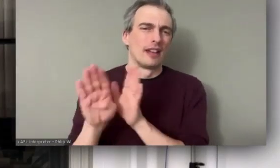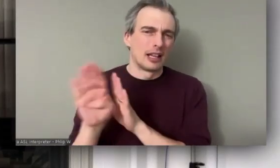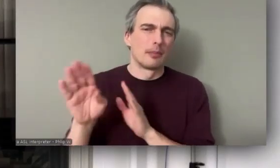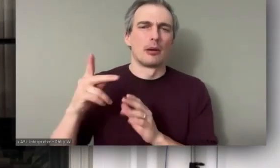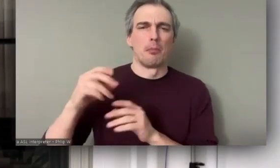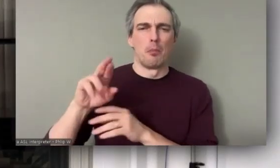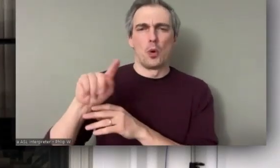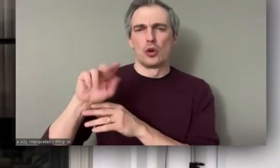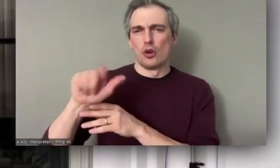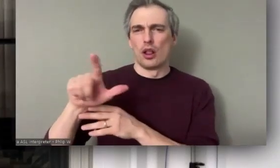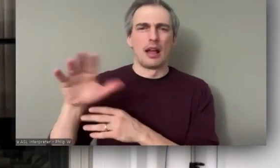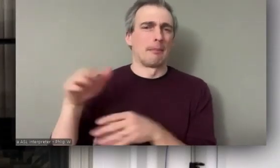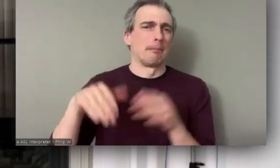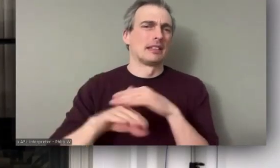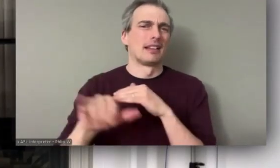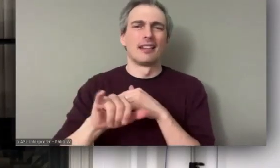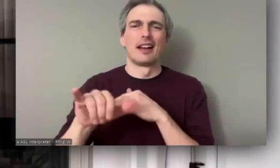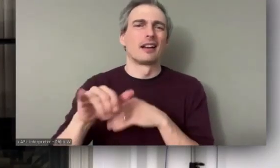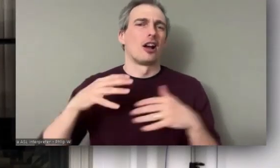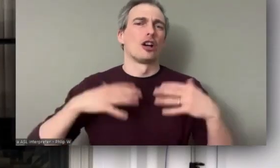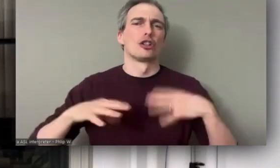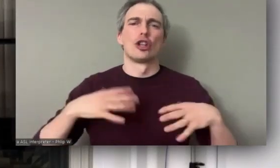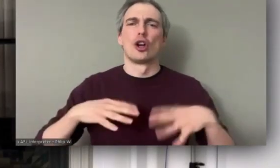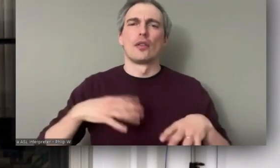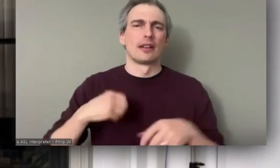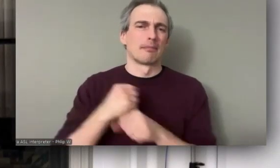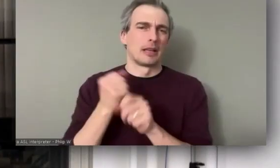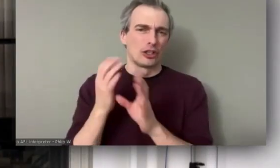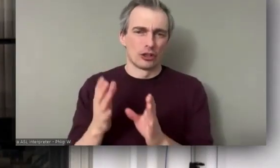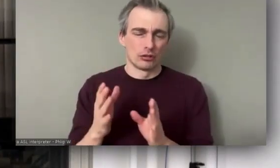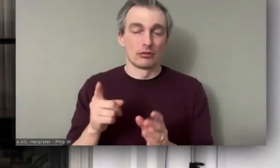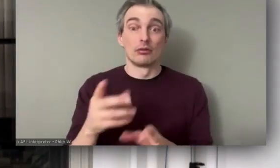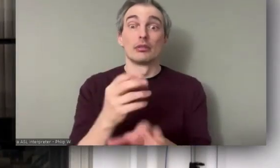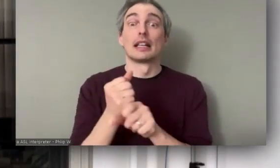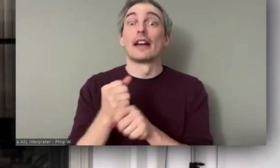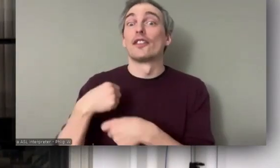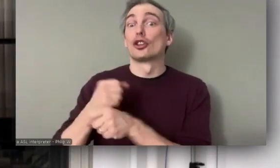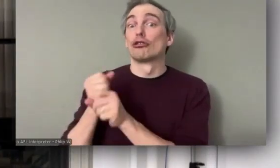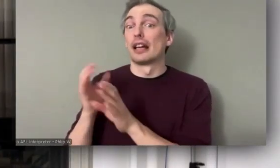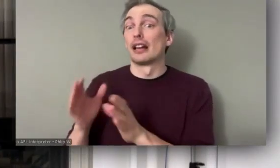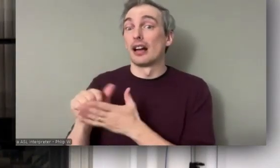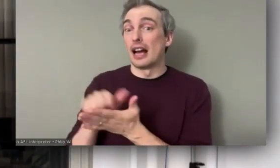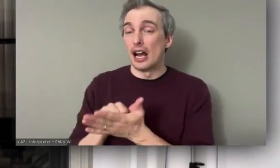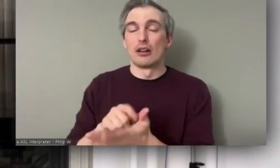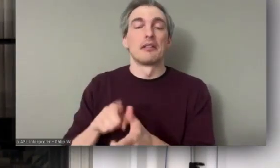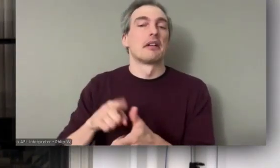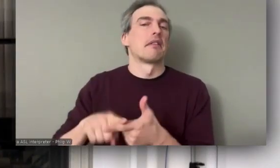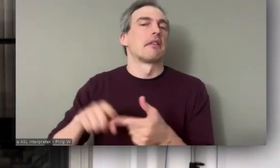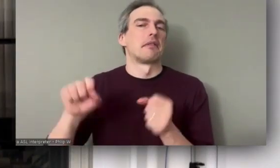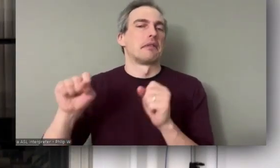So you would just need to get the creator account, and then you can get into the ability to create the objects.